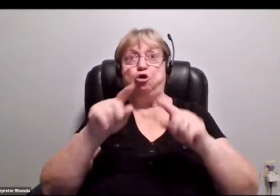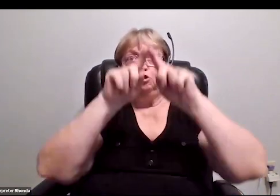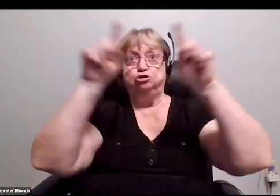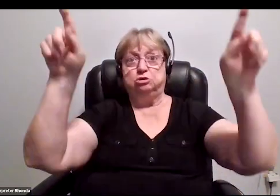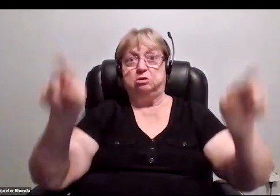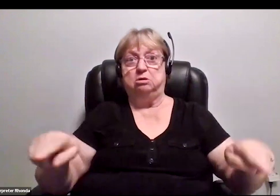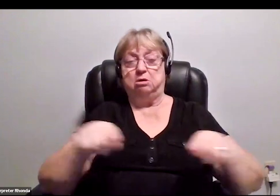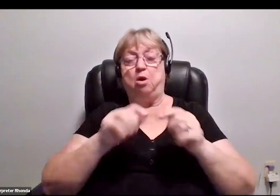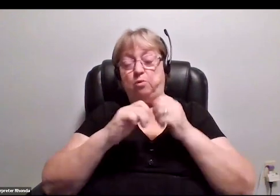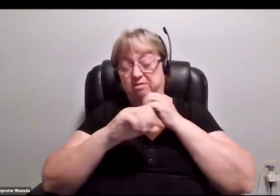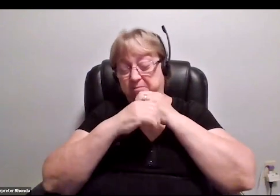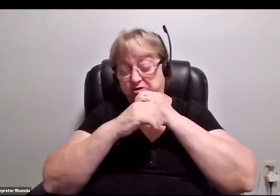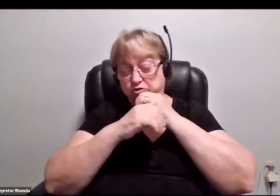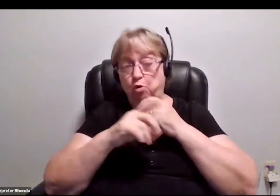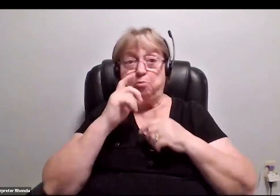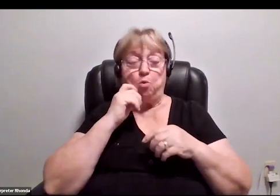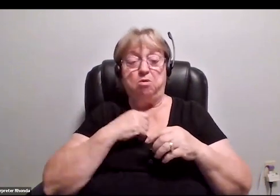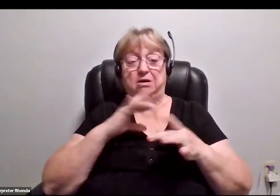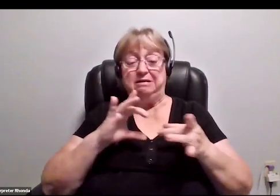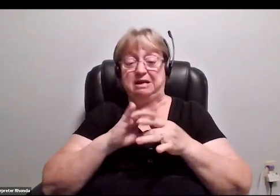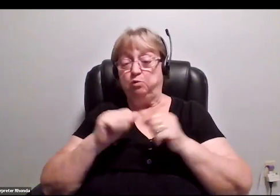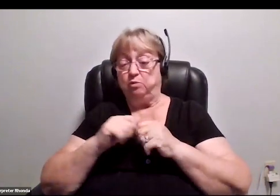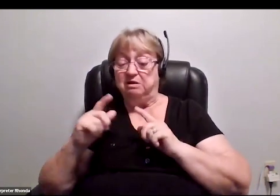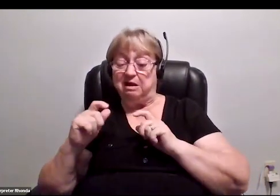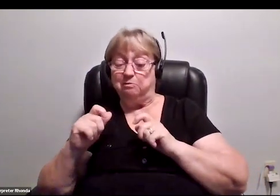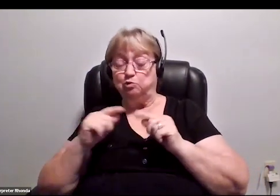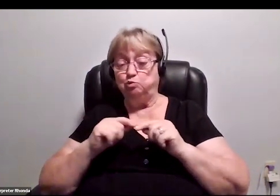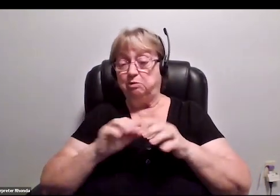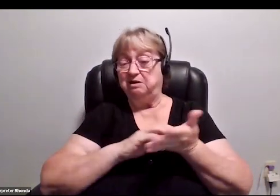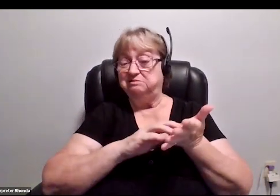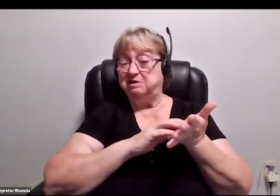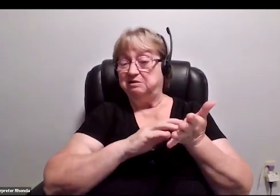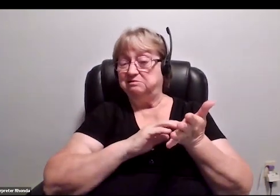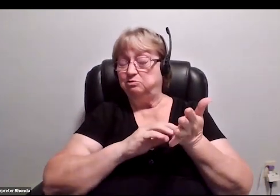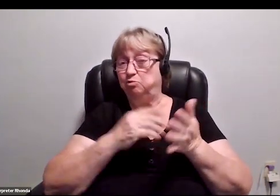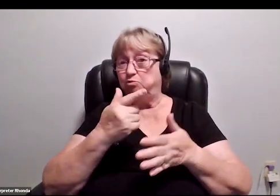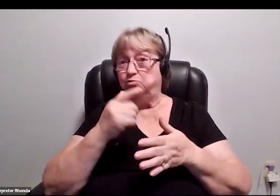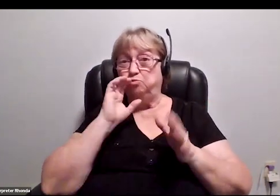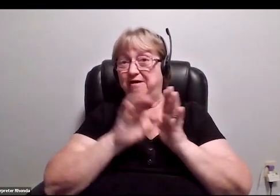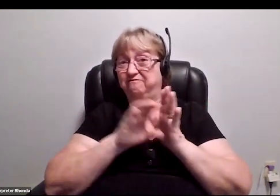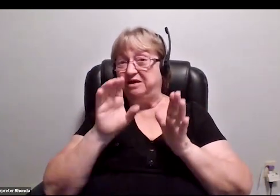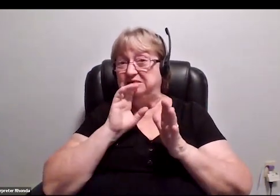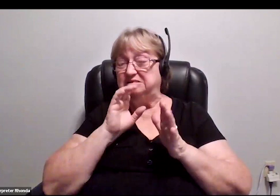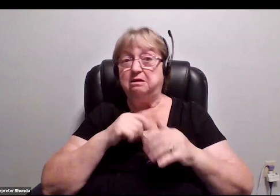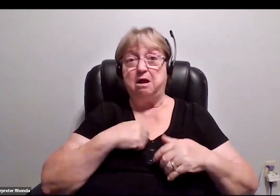or connecting your microscope with the camera to a tactile graphics display. I would love to see more with cryo-EM.